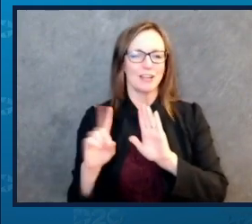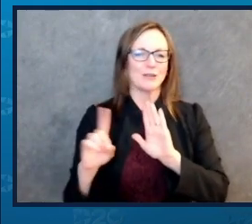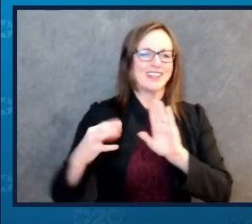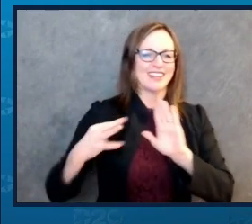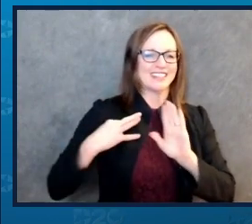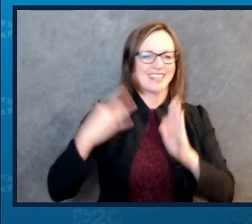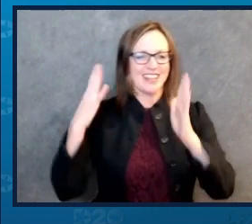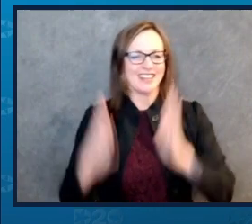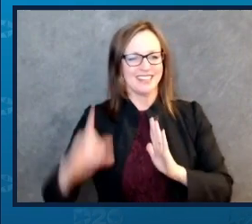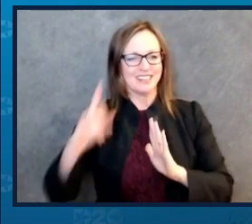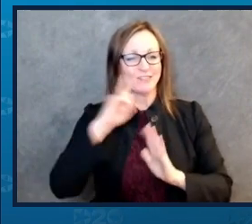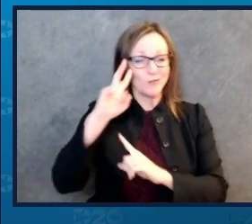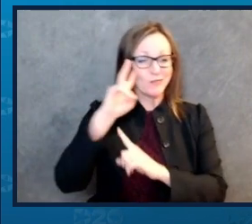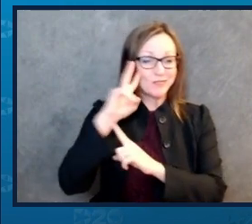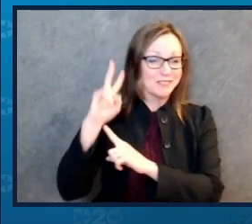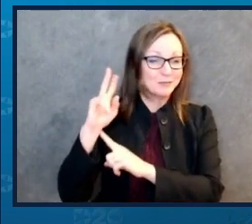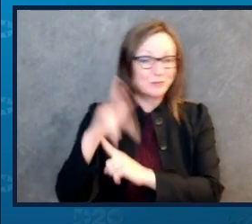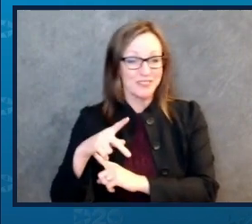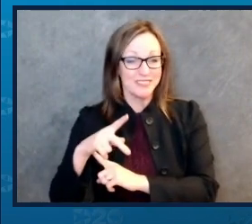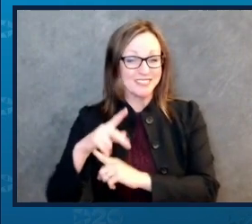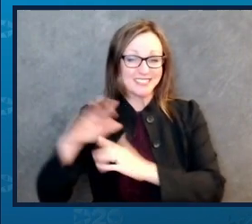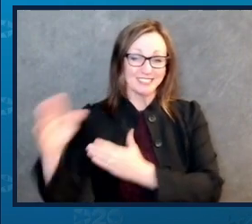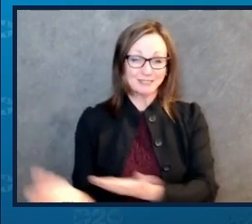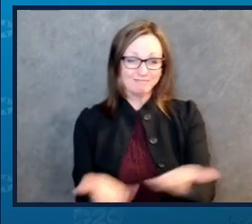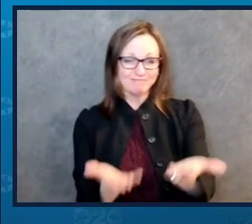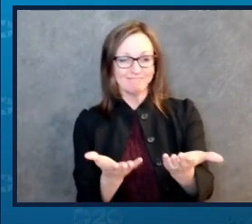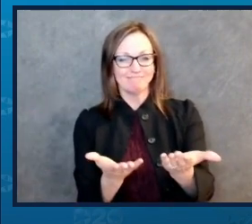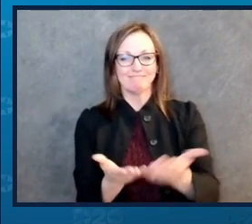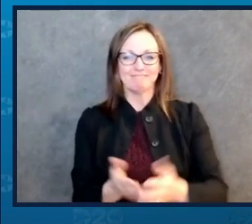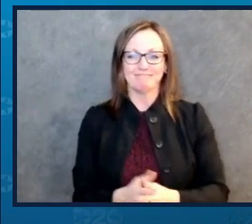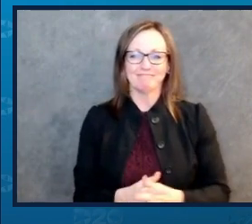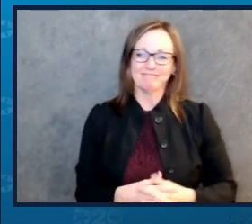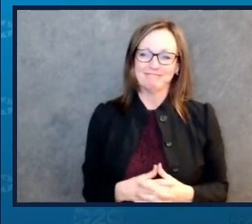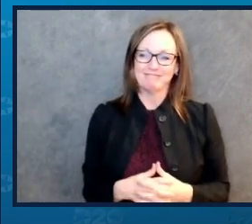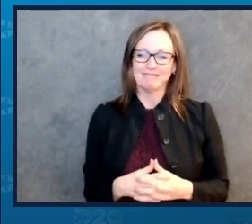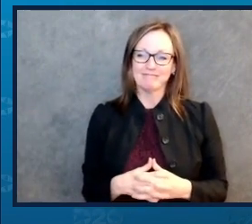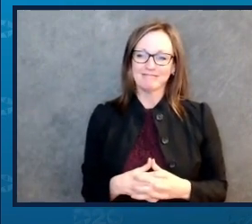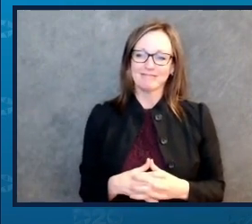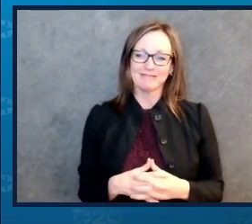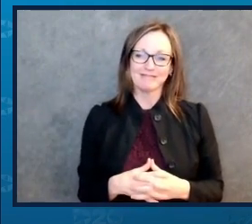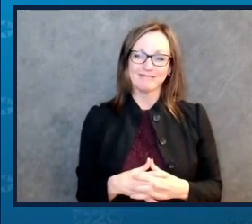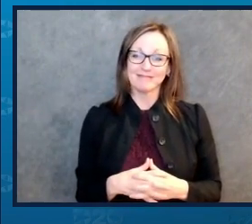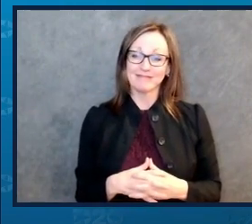VICE PRESIDENT. I AM PLEASED TO REPORT THAT VICE